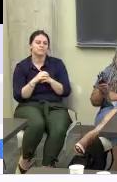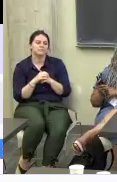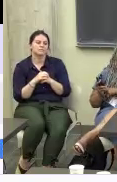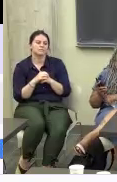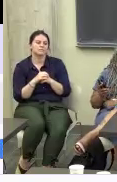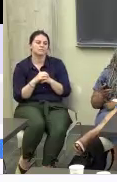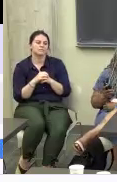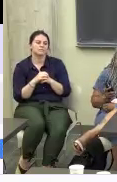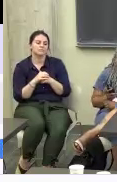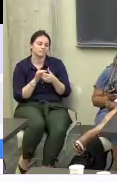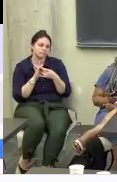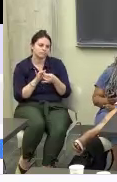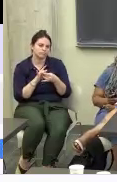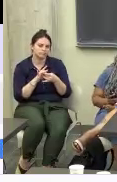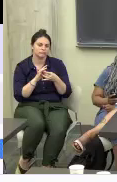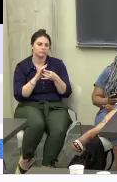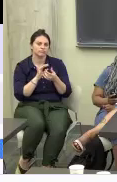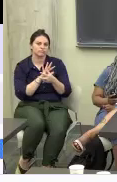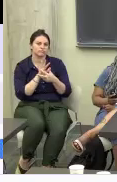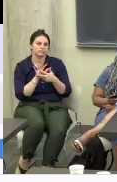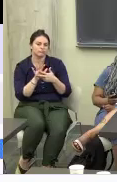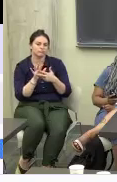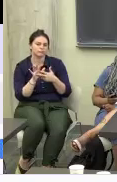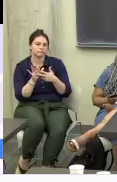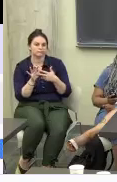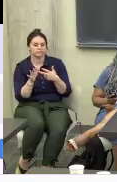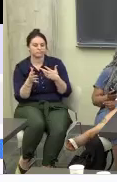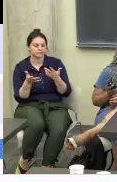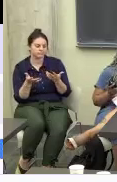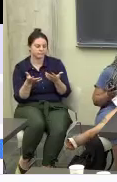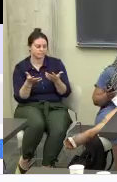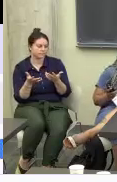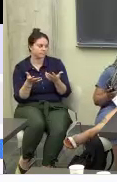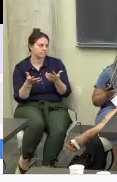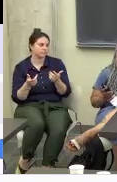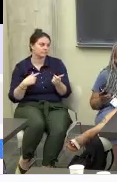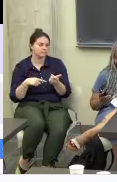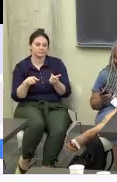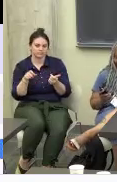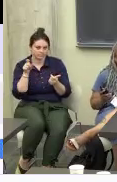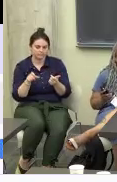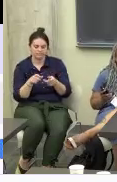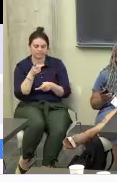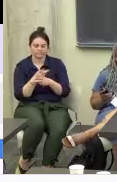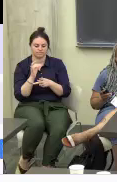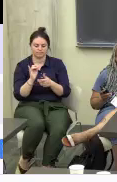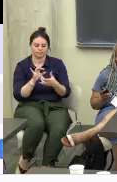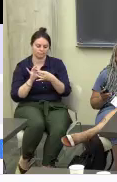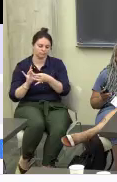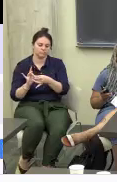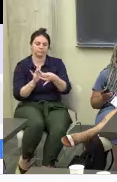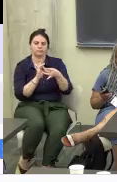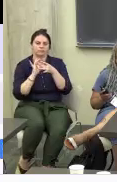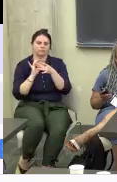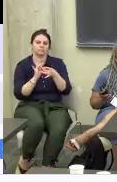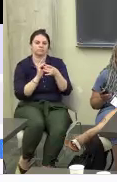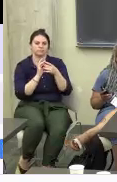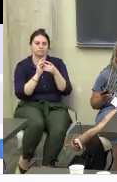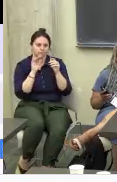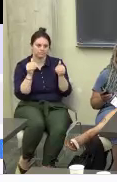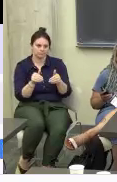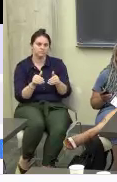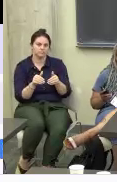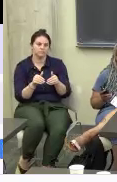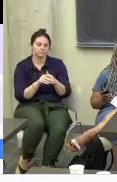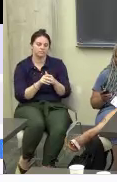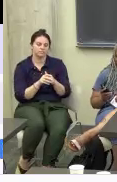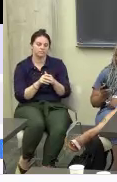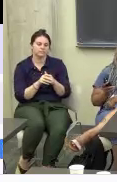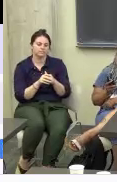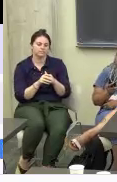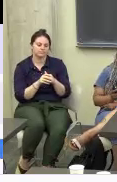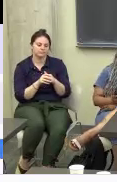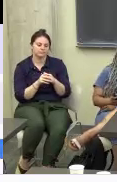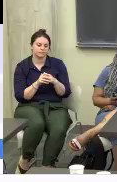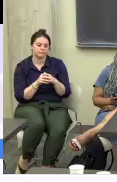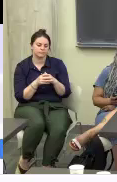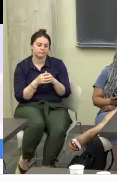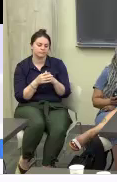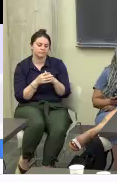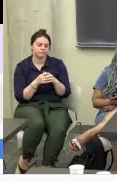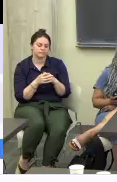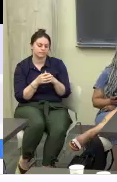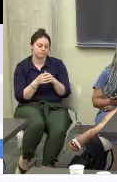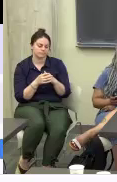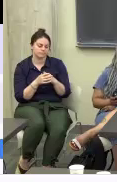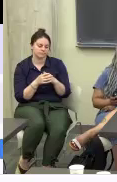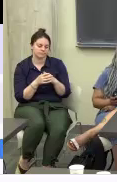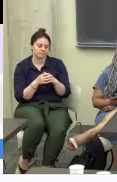relatedness and relationship is that we must keep that connection are that focus on connection not